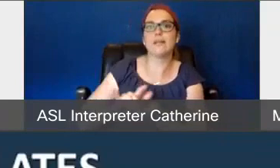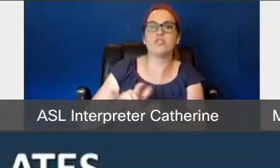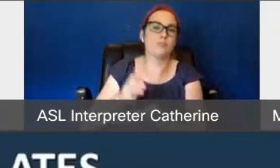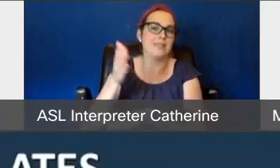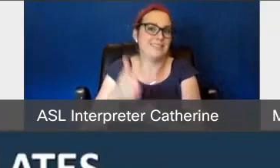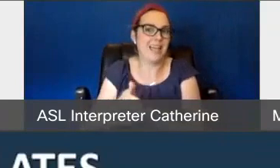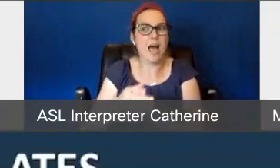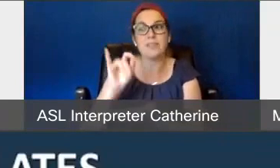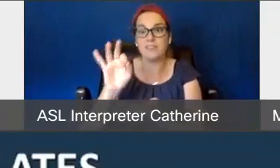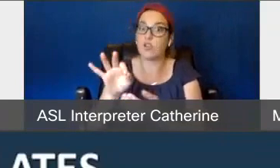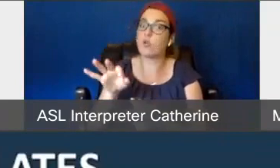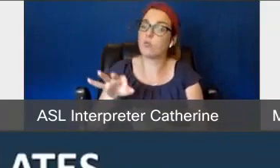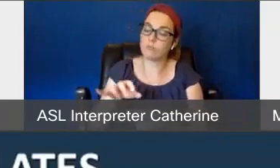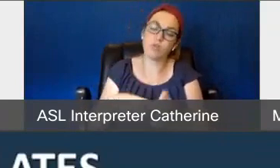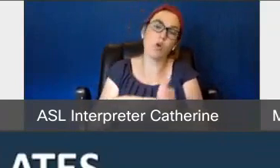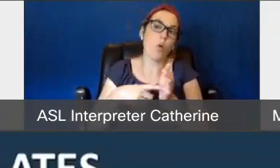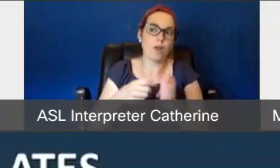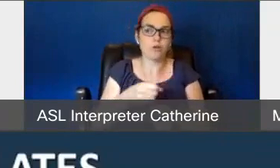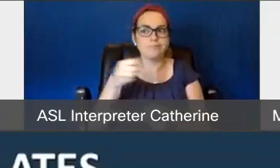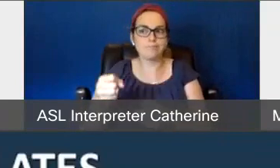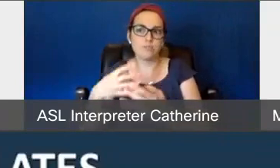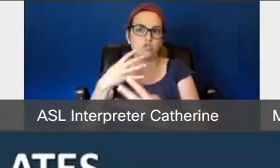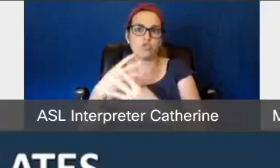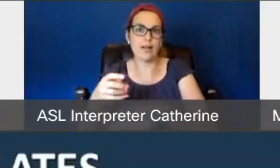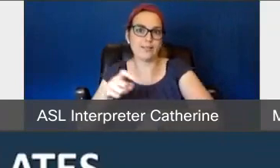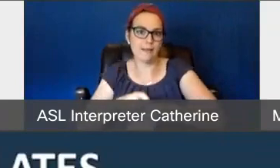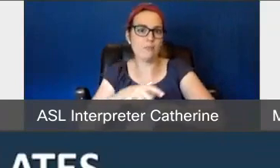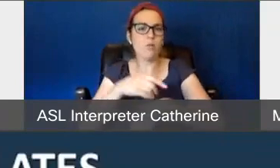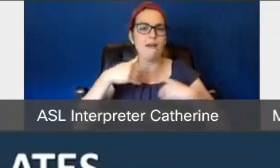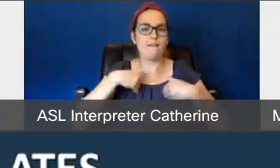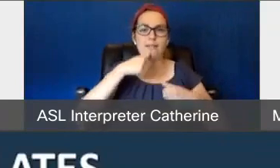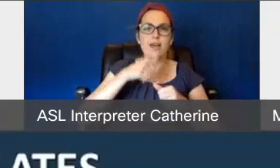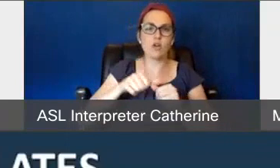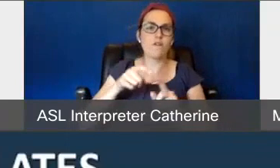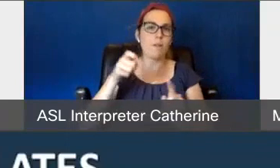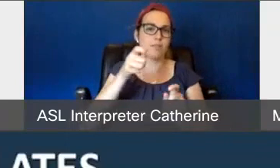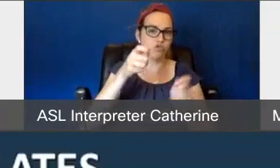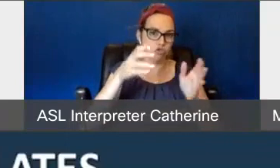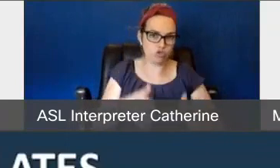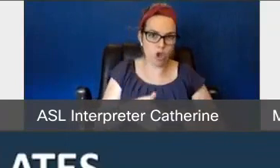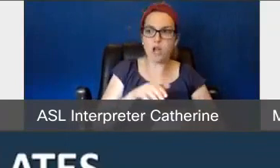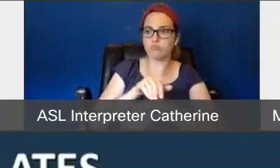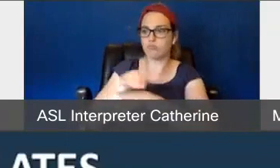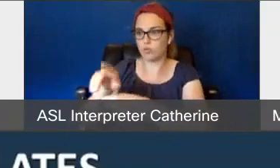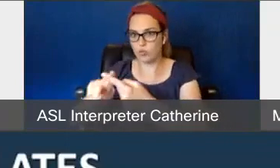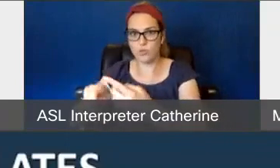and therefore there's a letter from the judge to the jail officials inviting them to engage in a dialogue